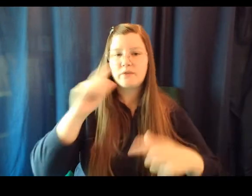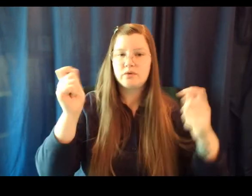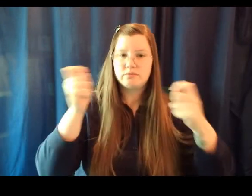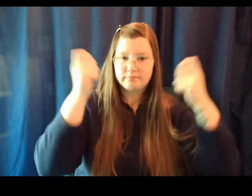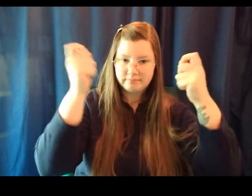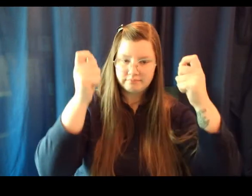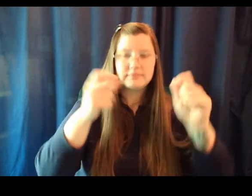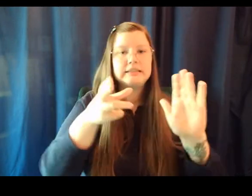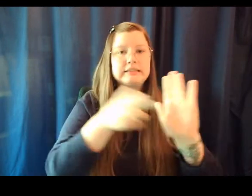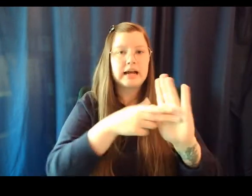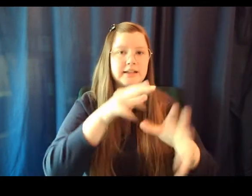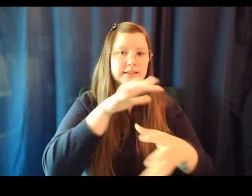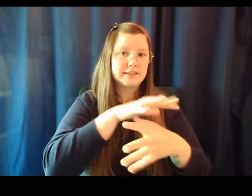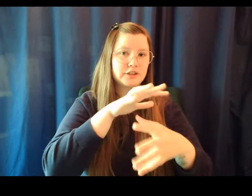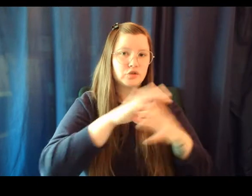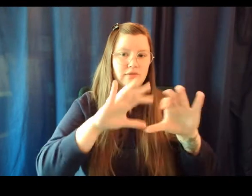2021 Yearbook supplement.